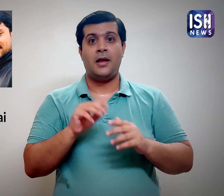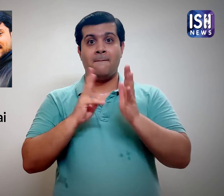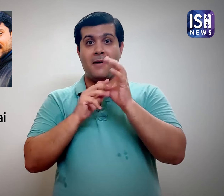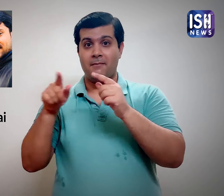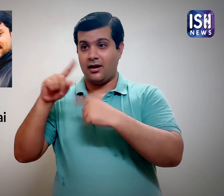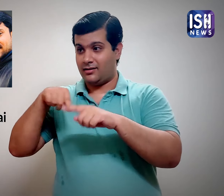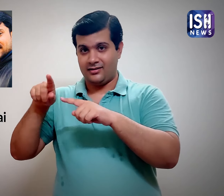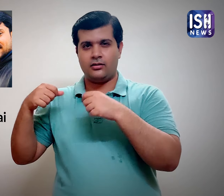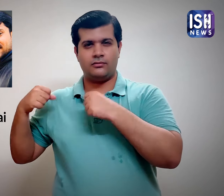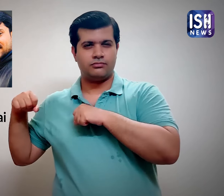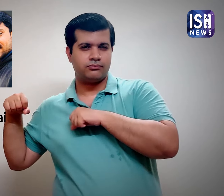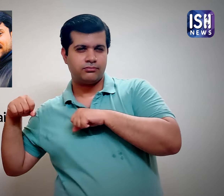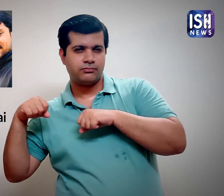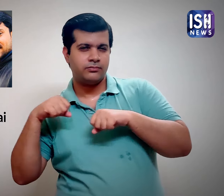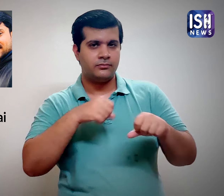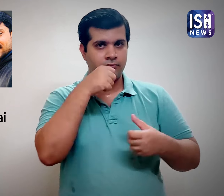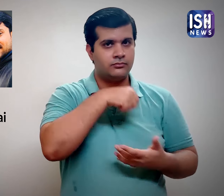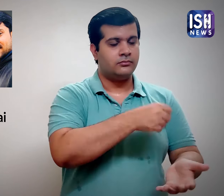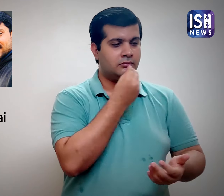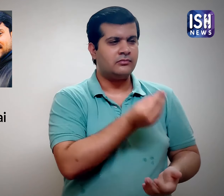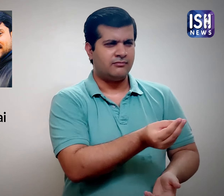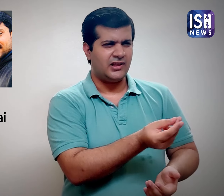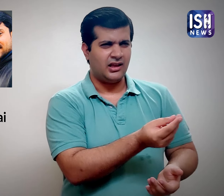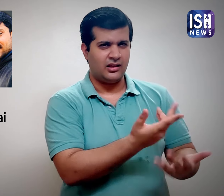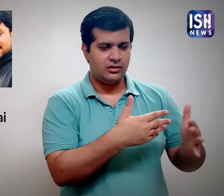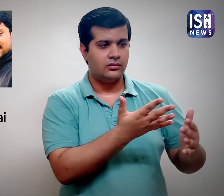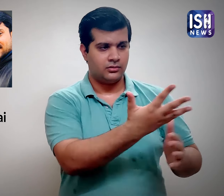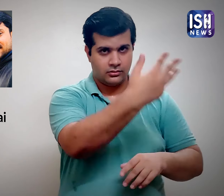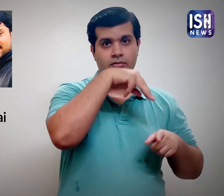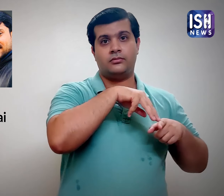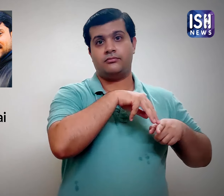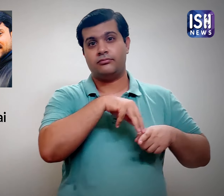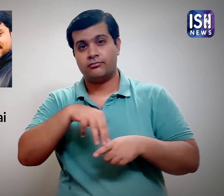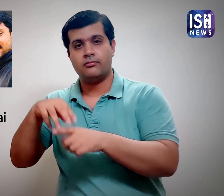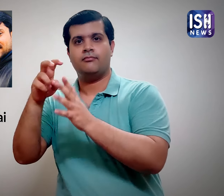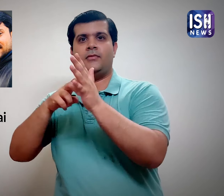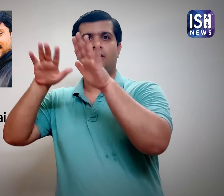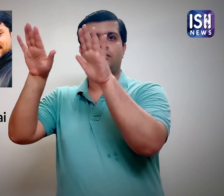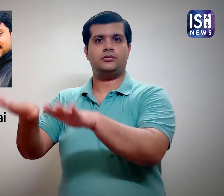Her uncle then rode there, gave him food and brought him to the village.